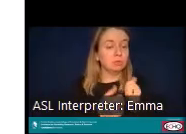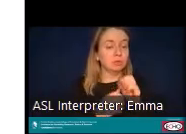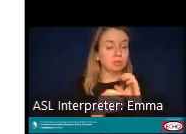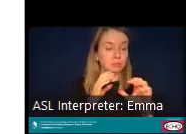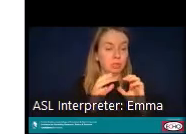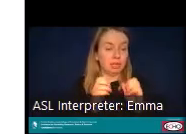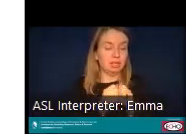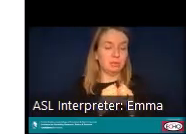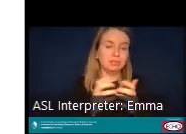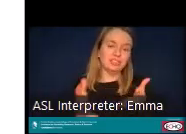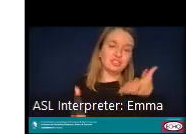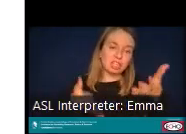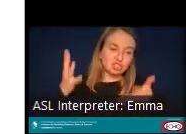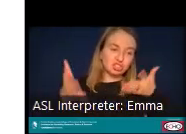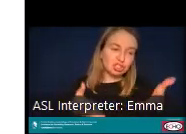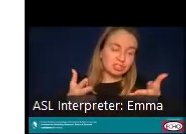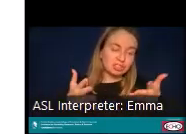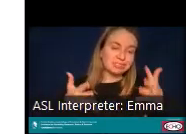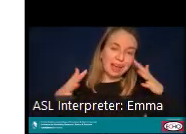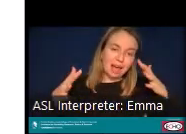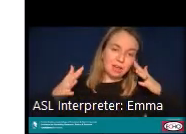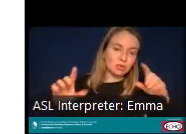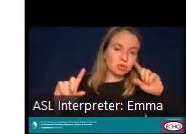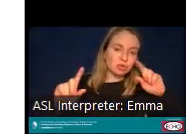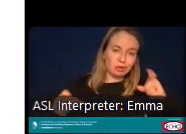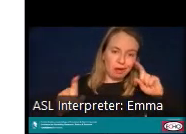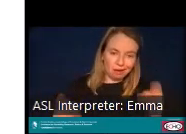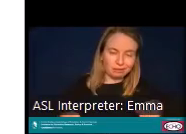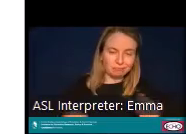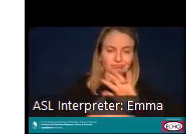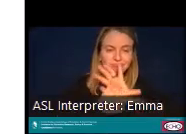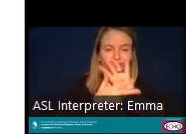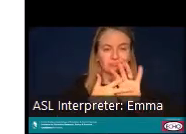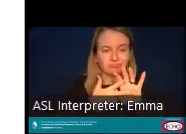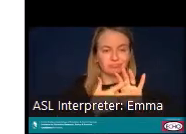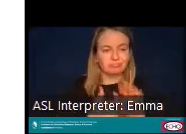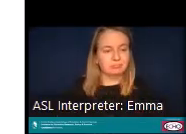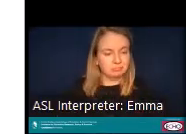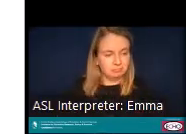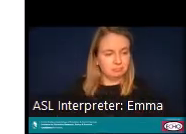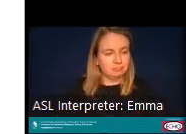communicating through gestures, sounds or crying. Daycare is